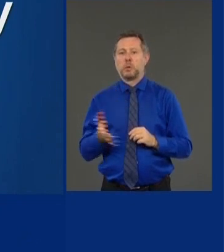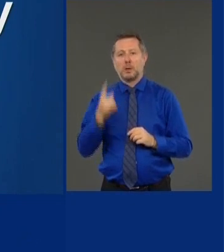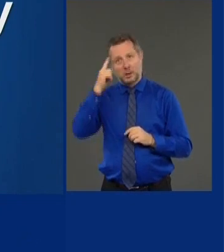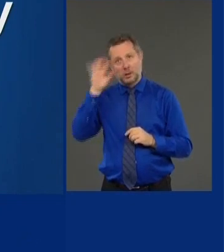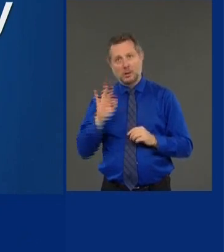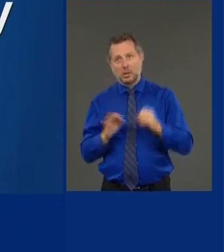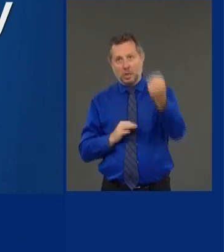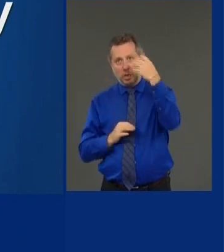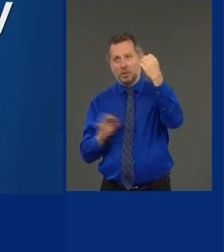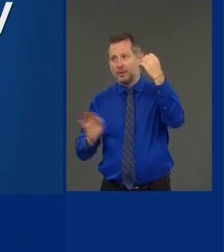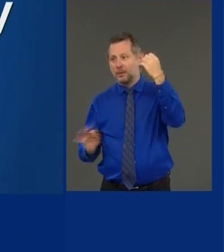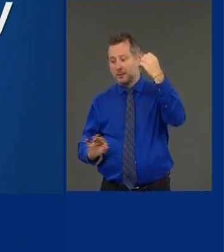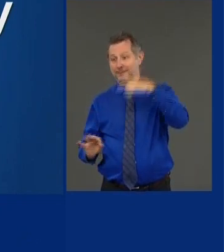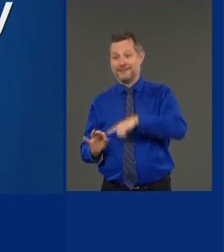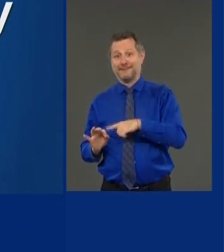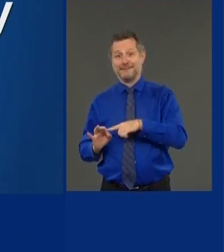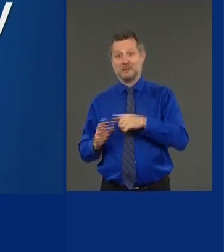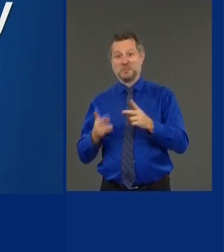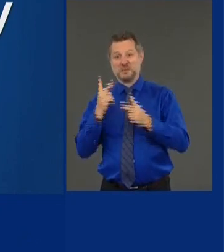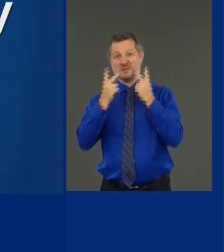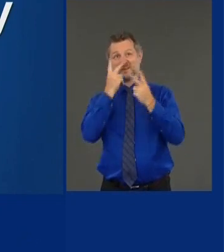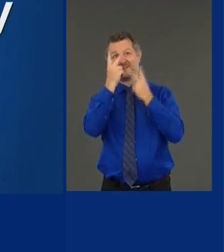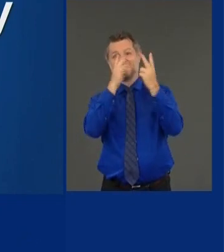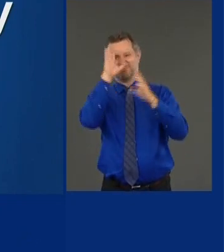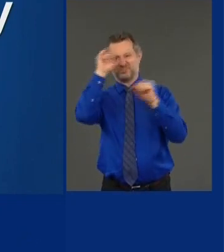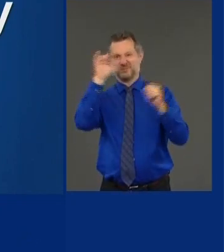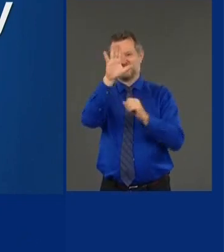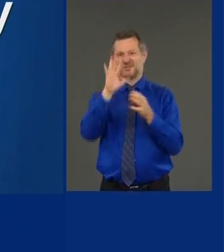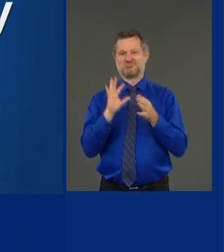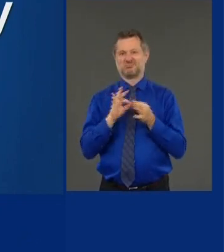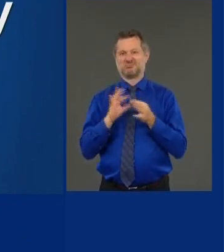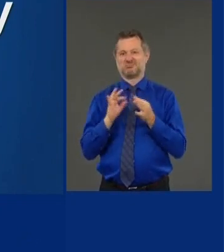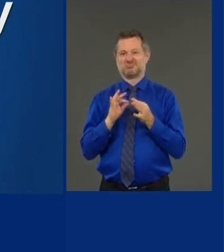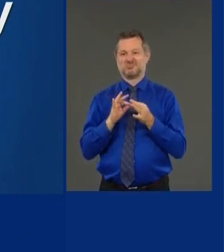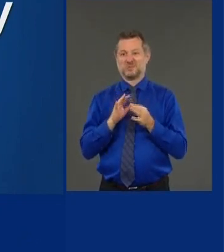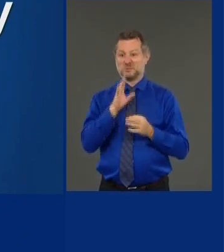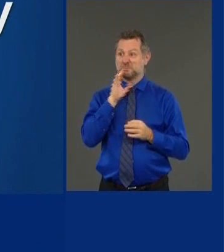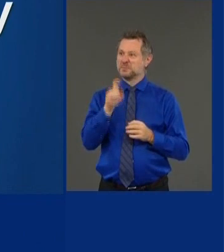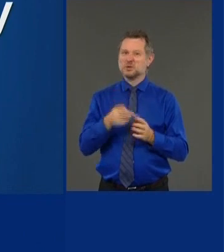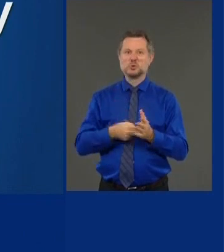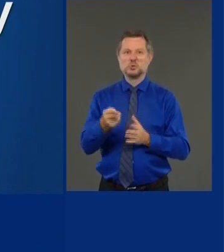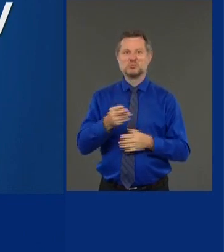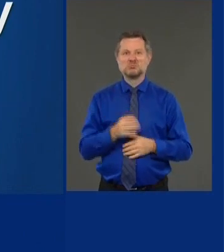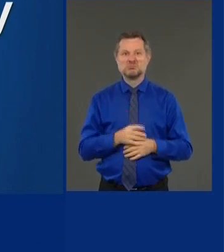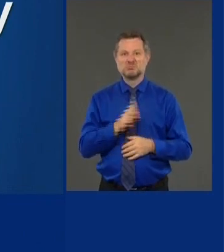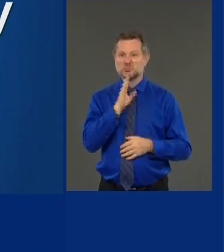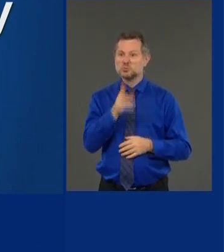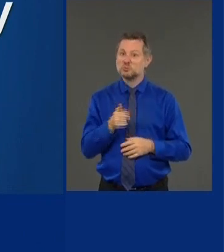THOSE WERE ALL UNTRUTHS. AND THEY SENT THE WRONG MESSAGE TO THE AMERICAN PEOPLE, BECAUSE SOME PEOPLE HEARD THE PRESIDENT